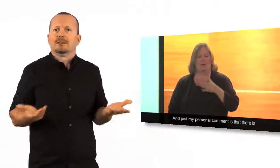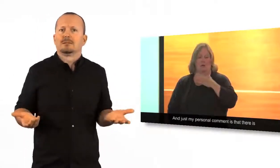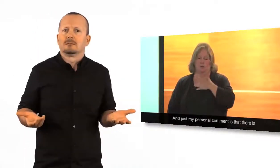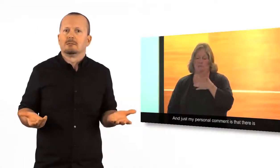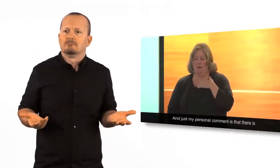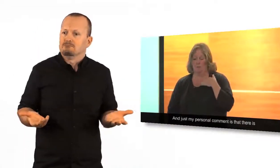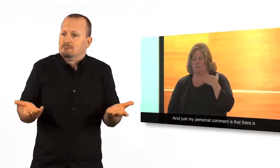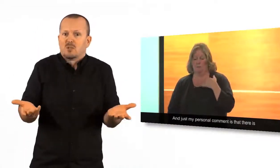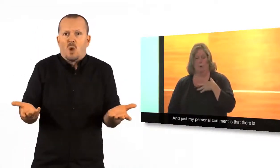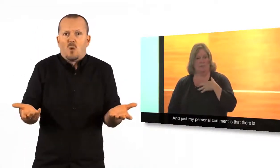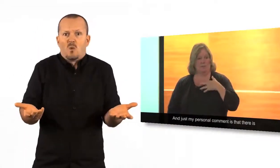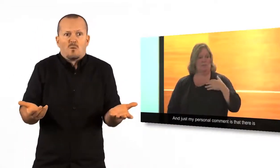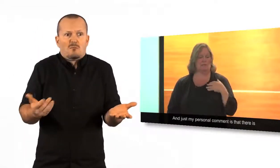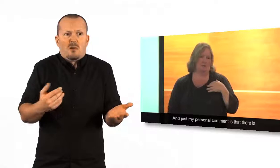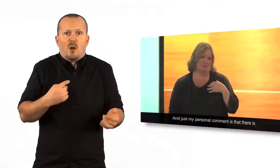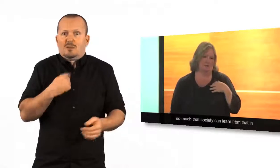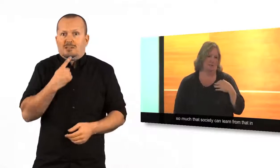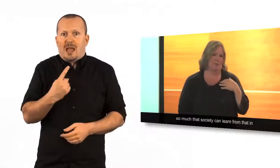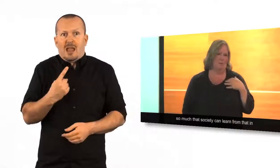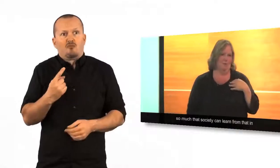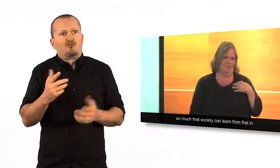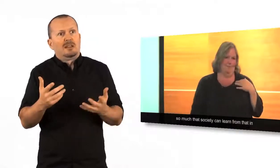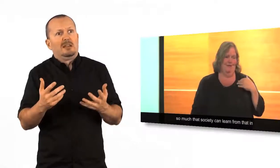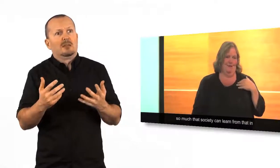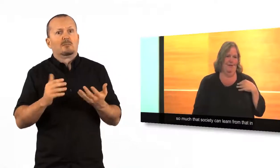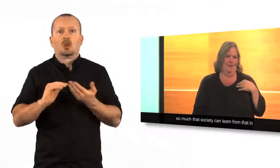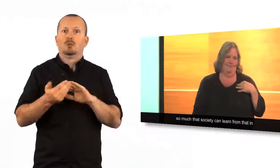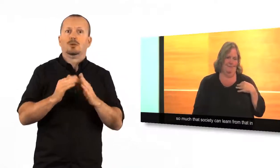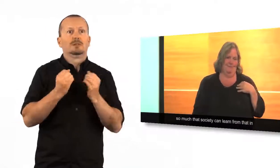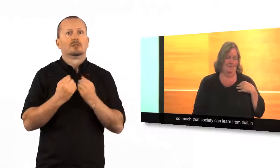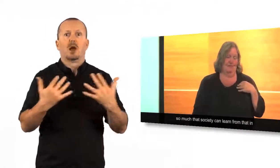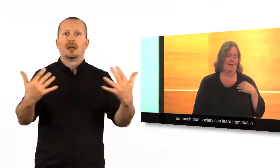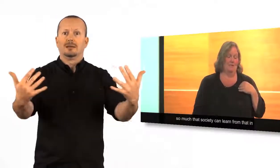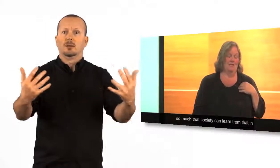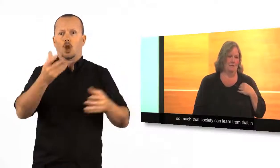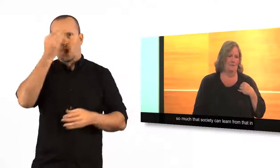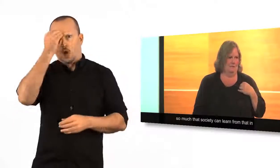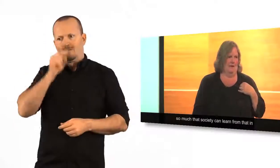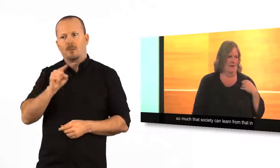and just my personal comment is that there is so much that society can learn from that